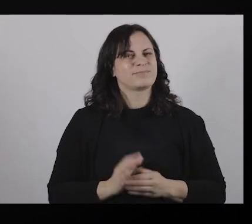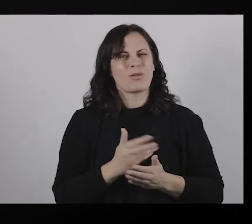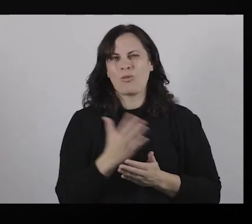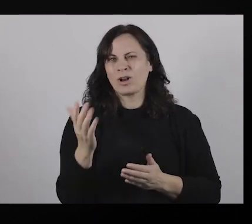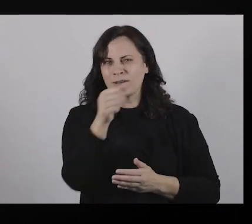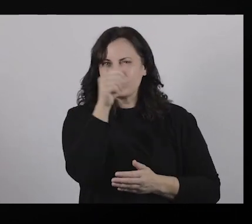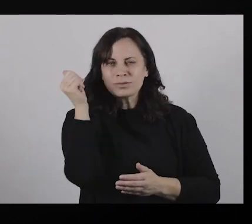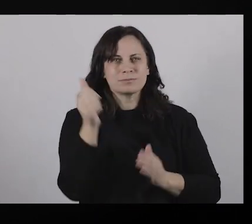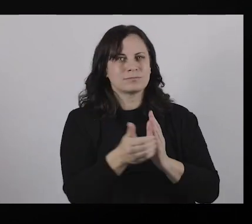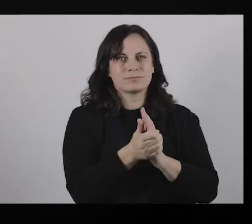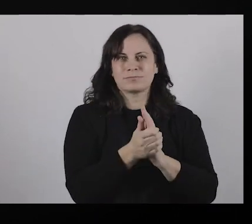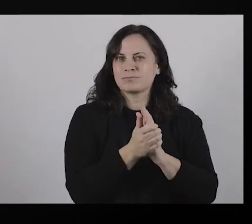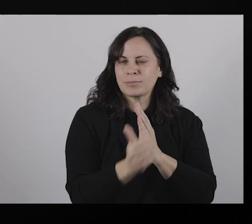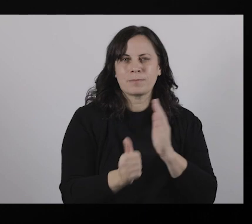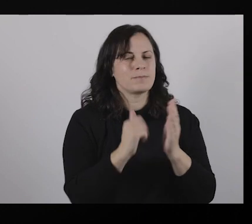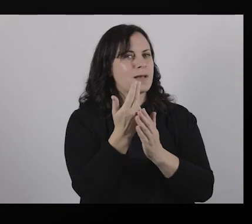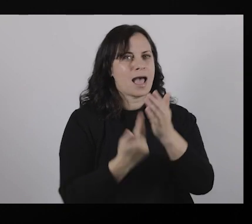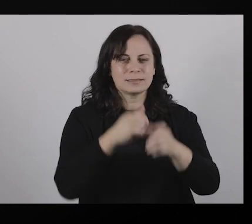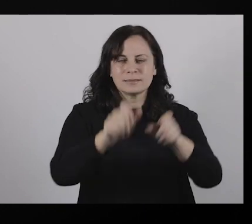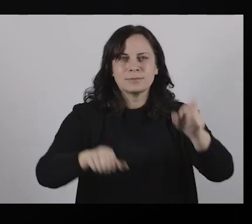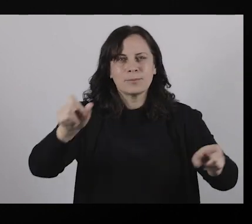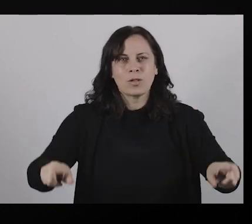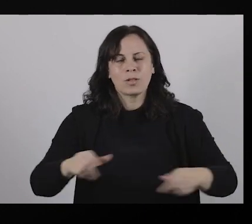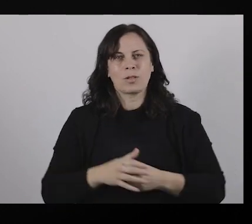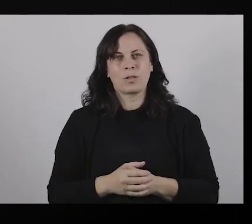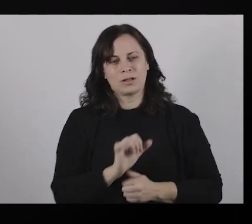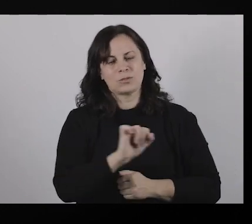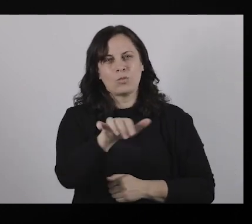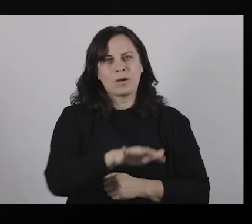To all our tohunga toi, our ringa rehe, our artists —